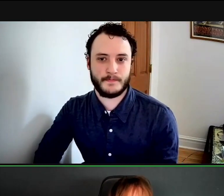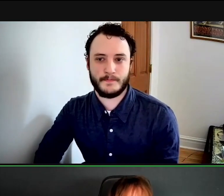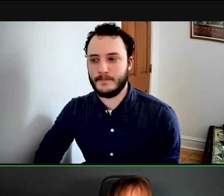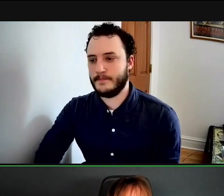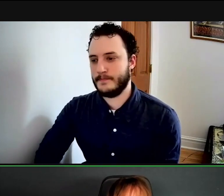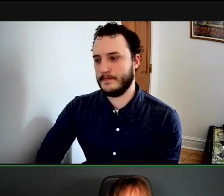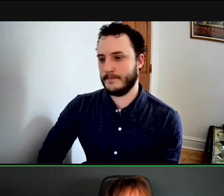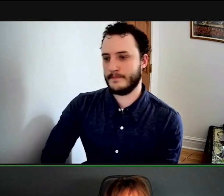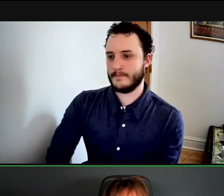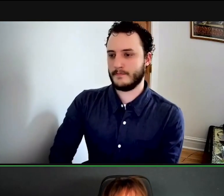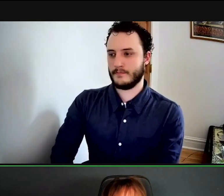Let's move to the next slide.